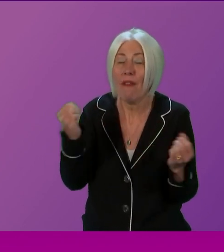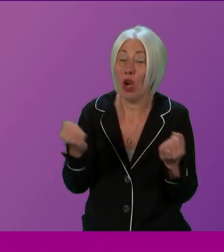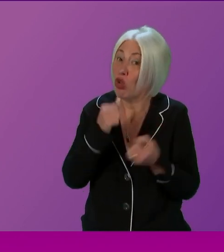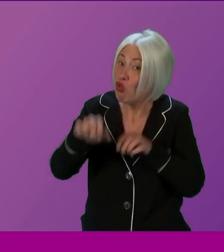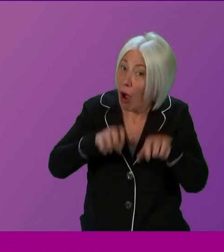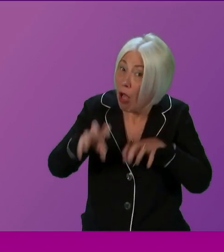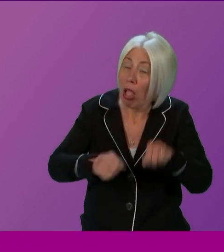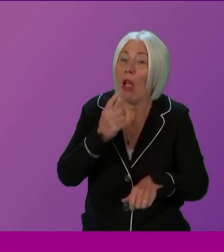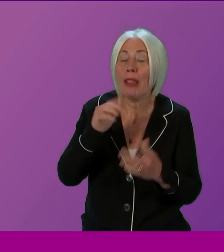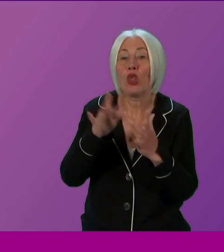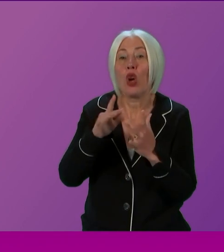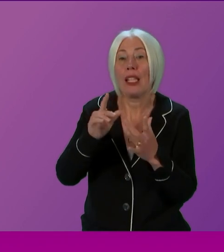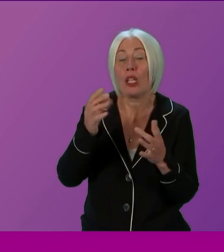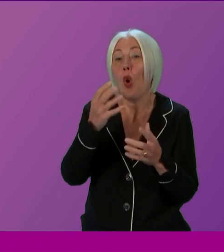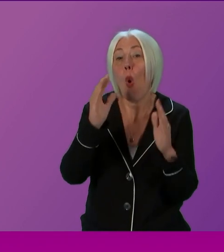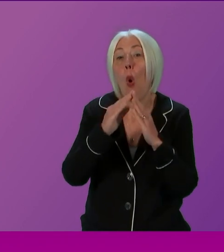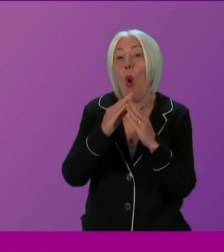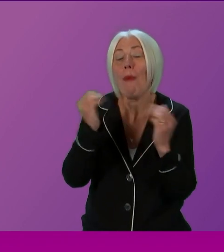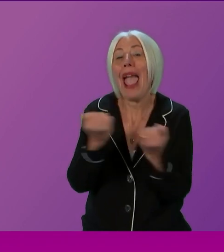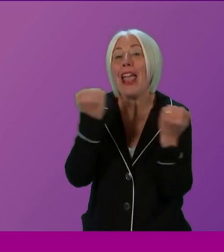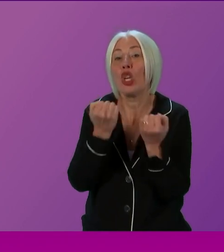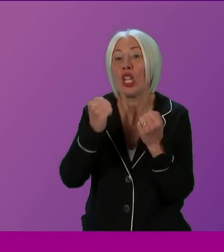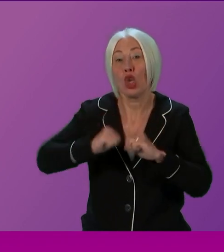which can provide advice and support on how to manage energy costs.